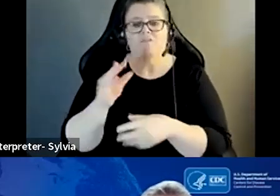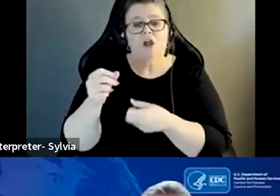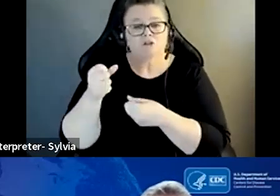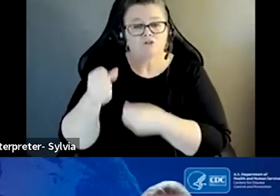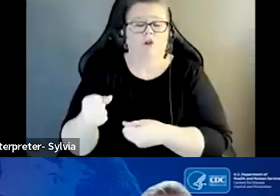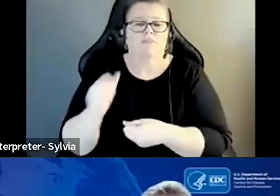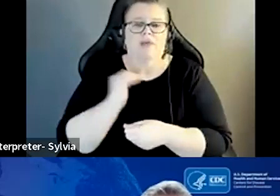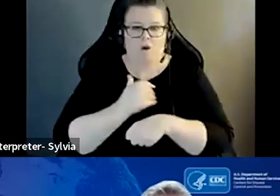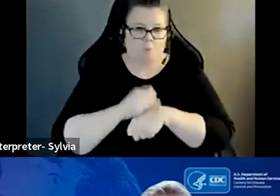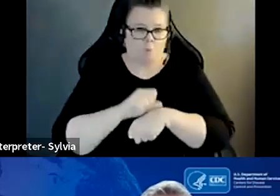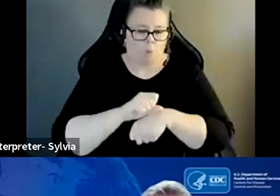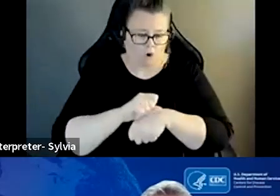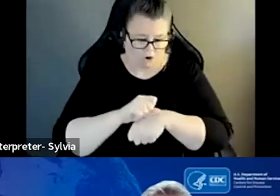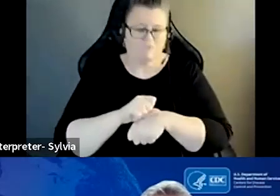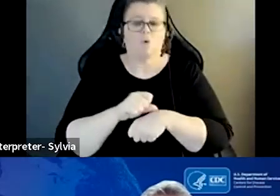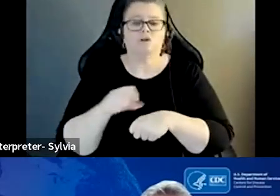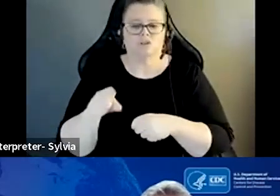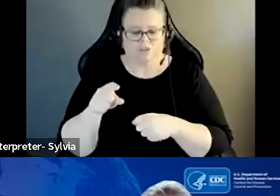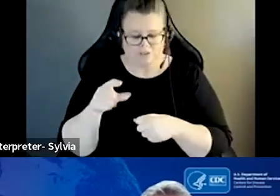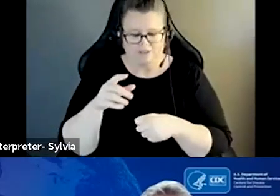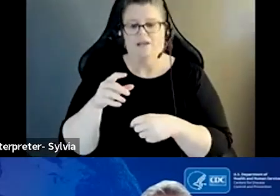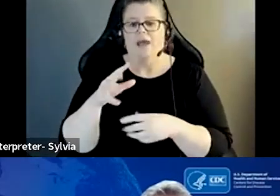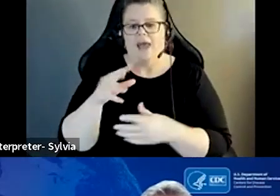and through response related funding to health departments.